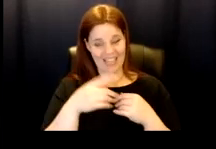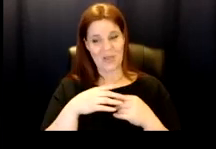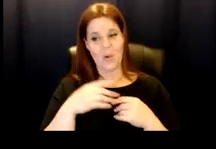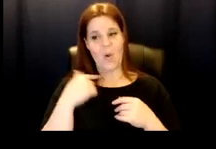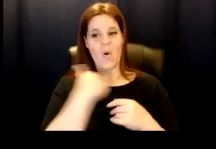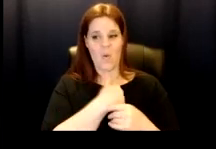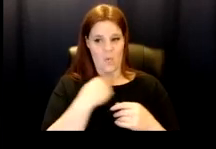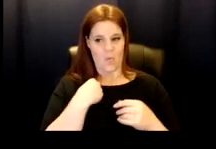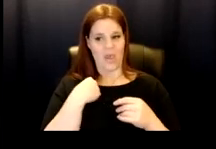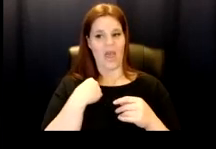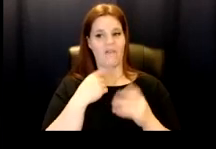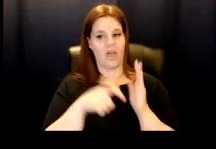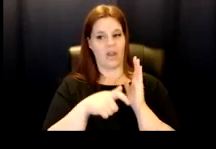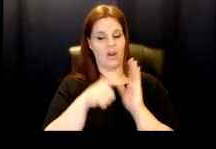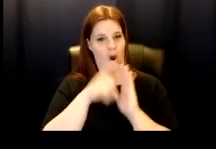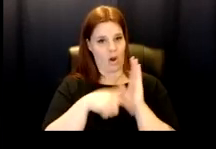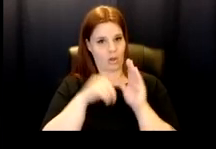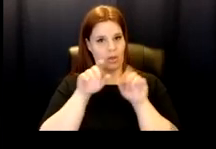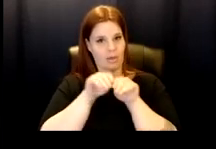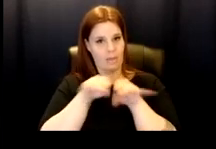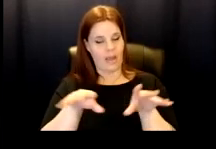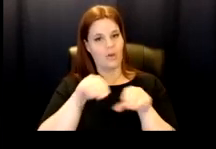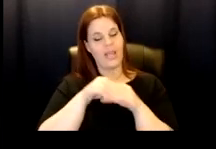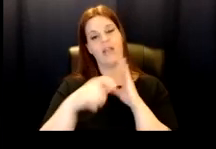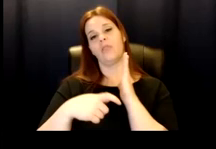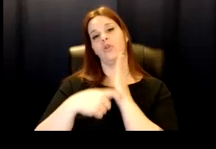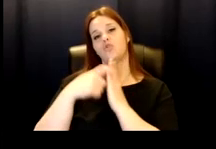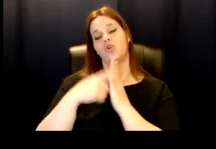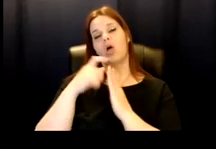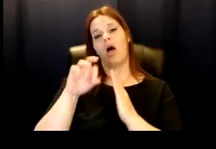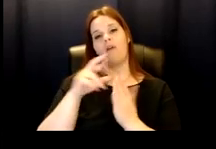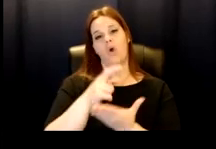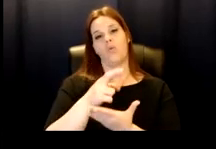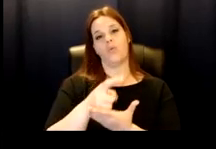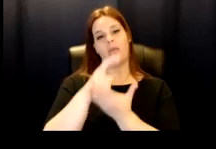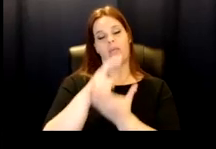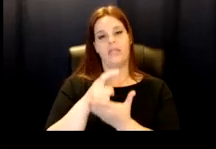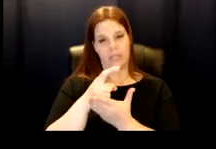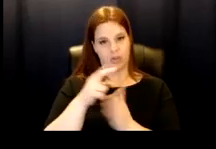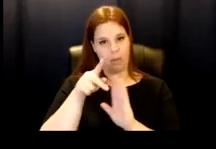an article coming out in the Journal of Rehabilitation Research Policy and Education volume number